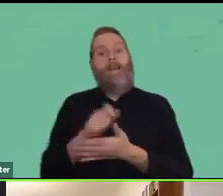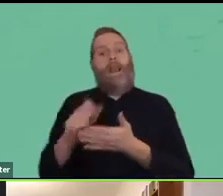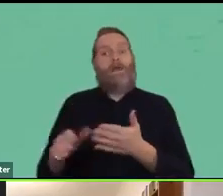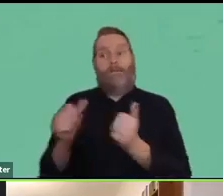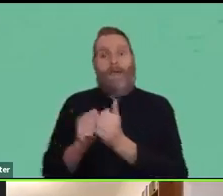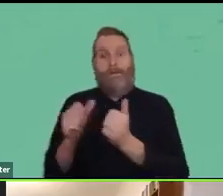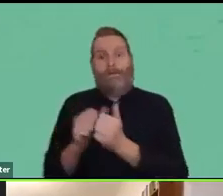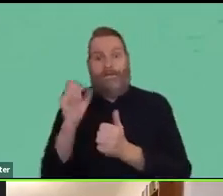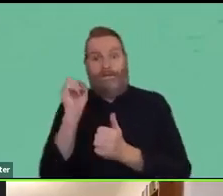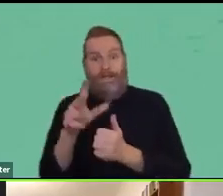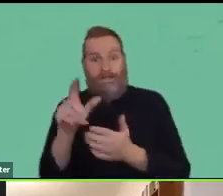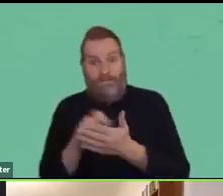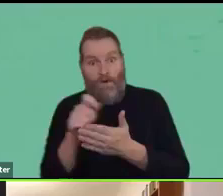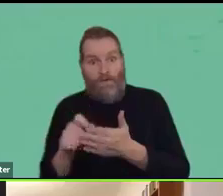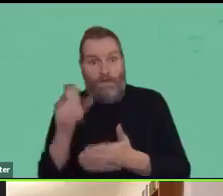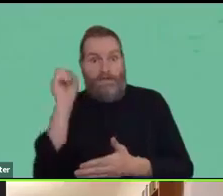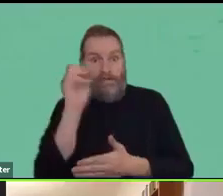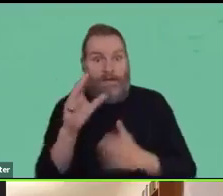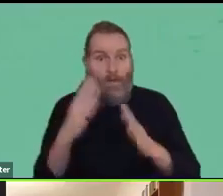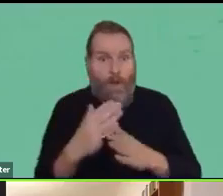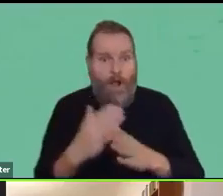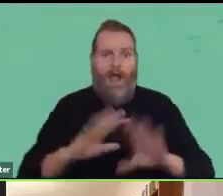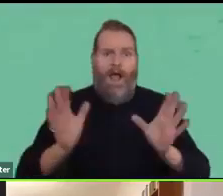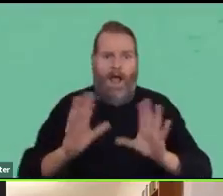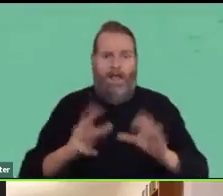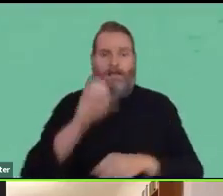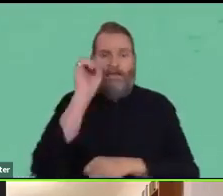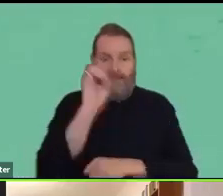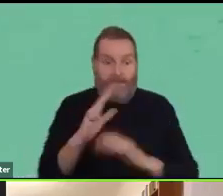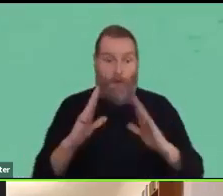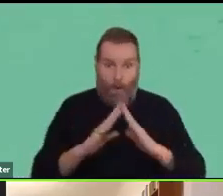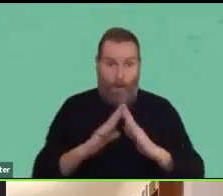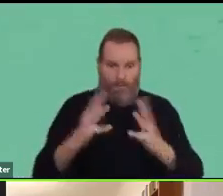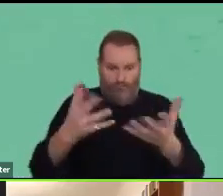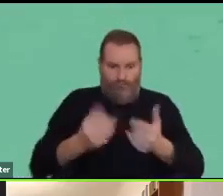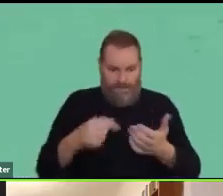particularly doing a pandemic we want people to volunteer to get involved in our activities